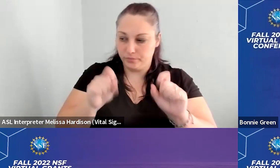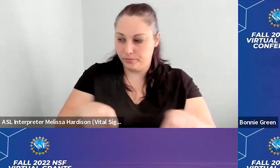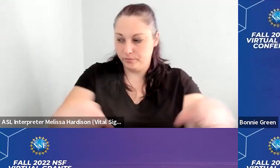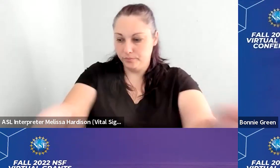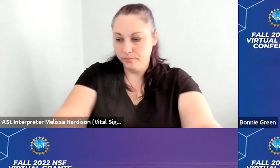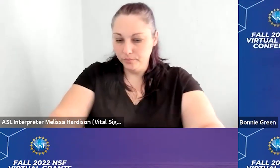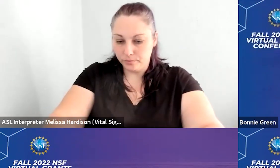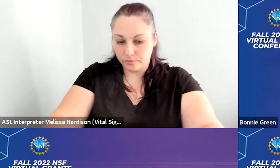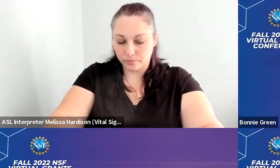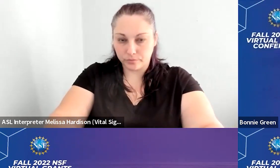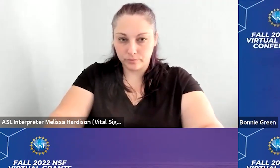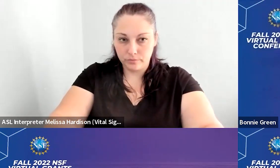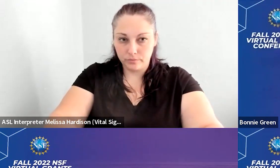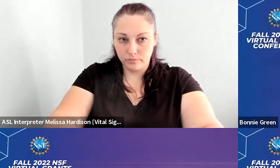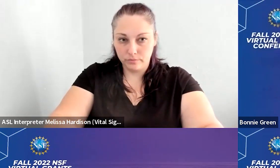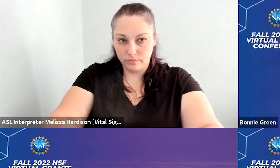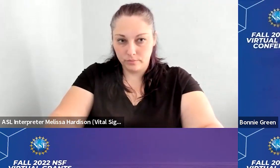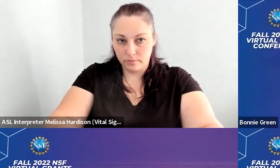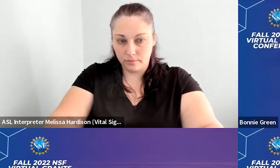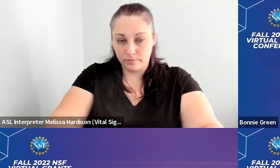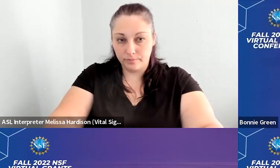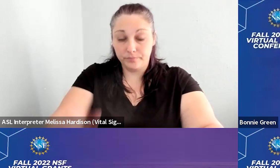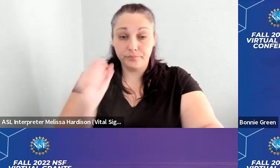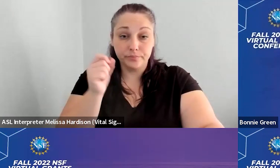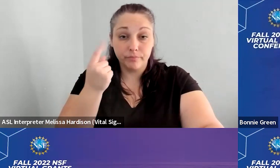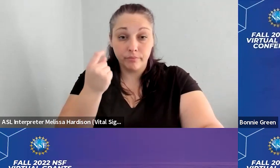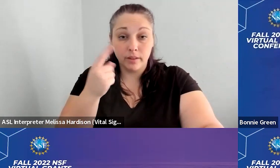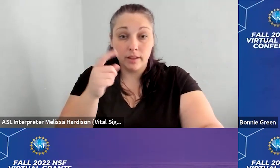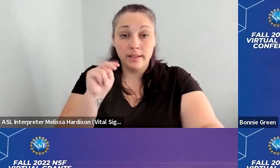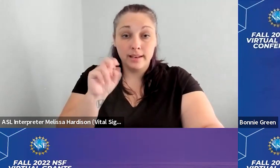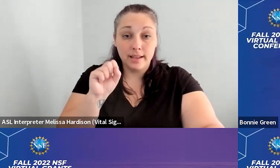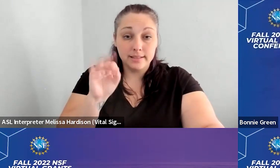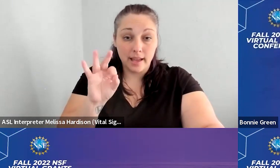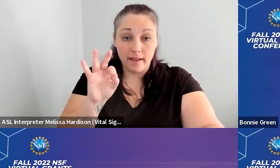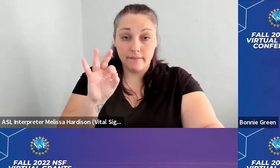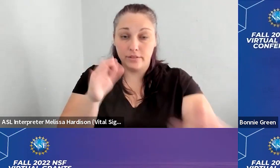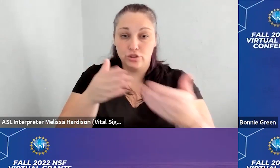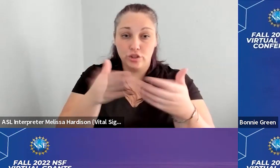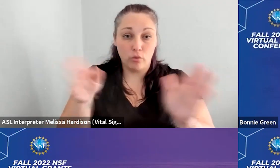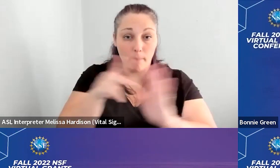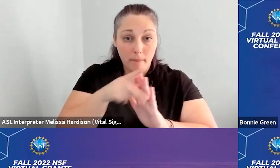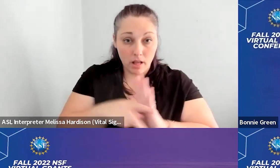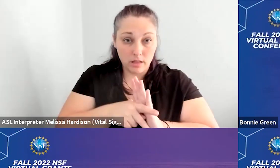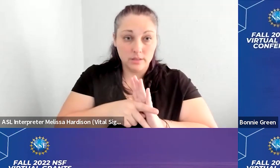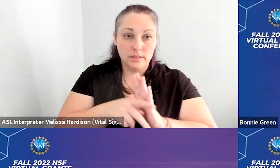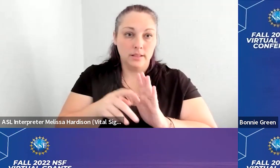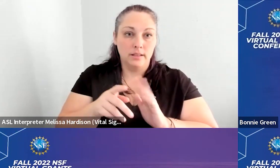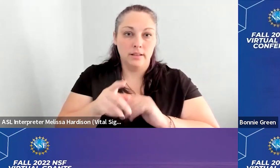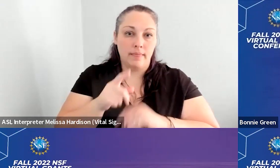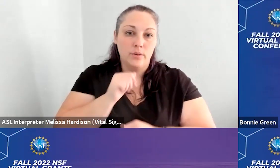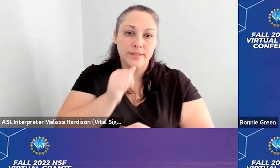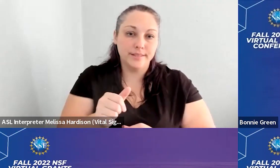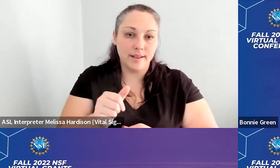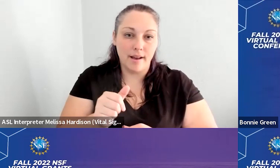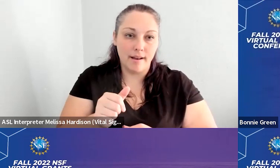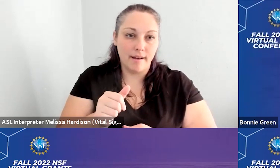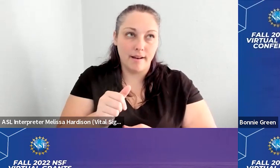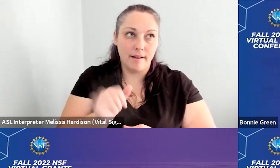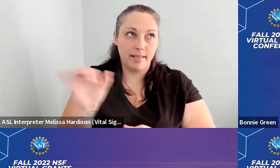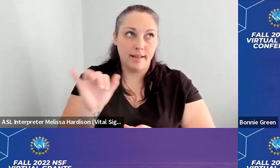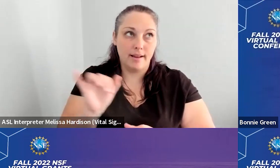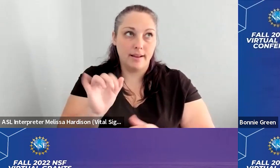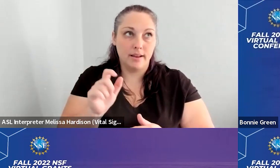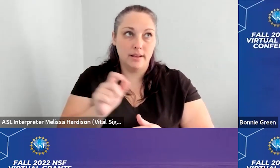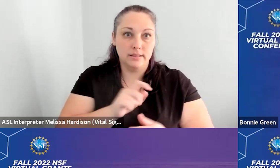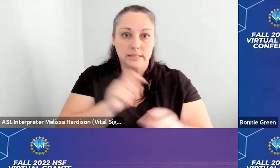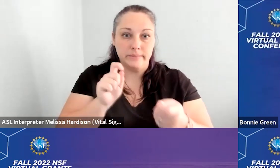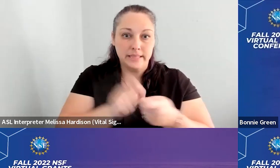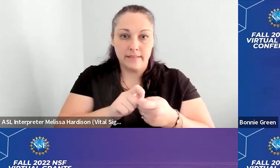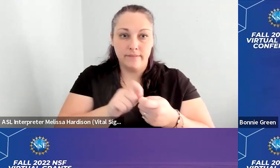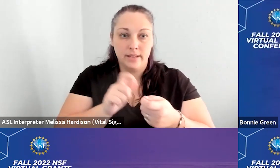So you know, there -- as far as NSF general policy goes, there is not a overall prohibition